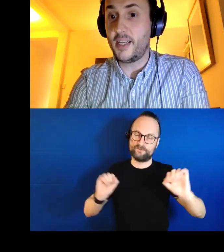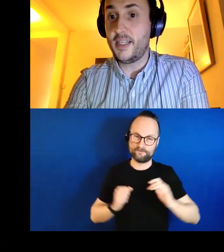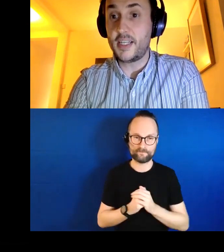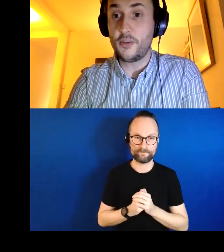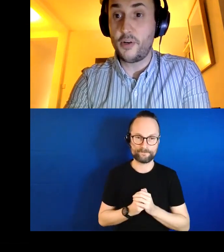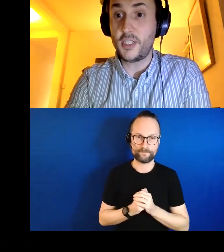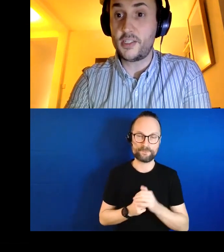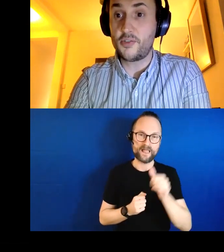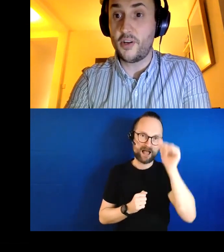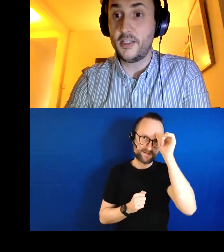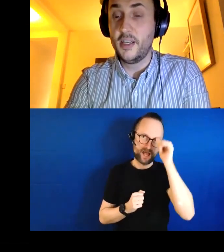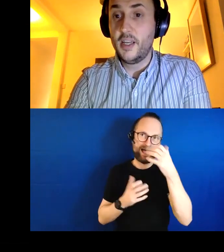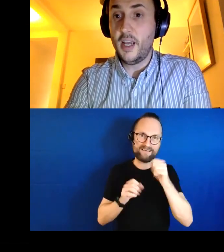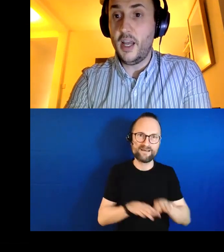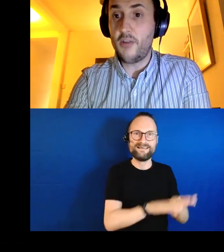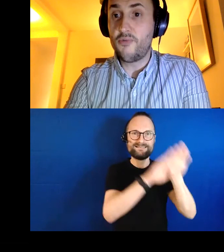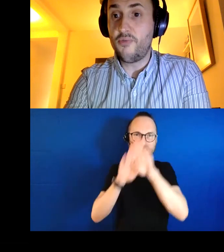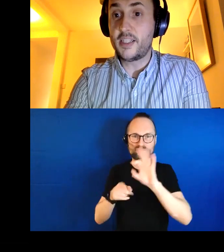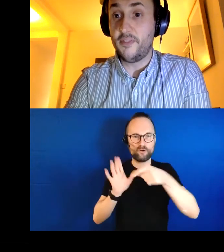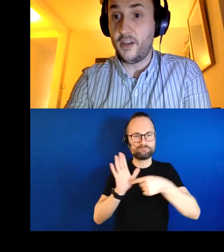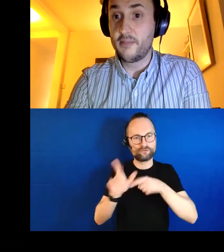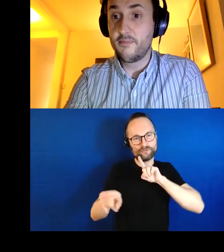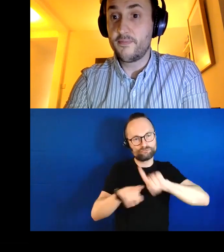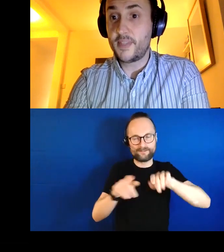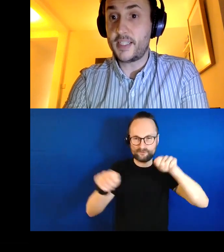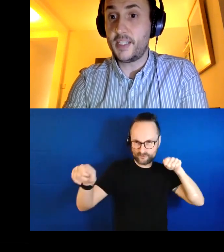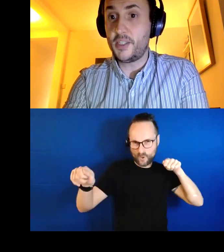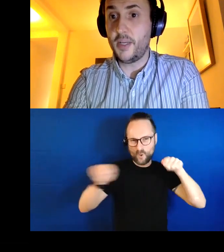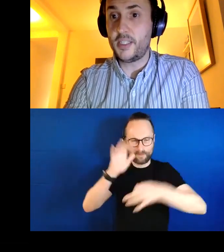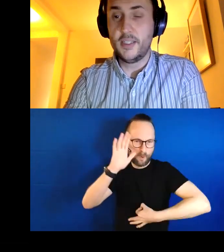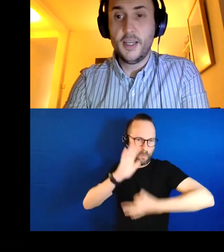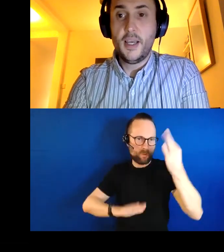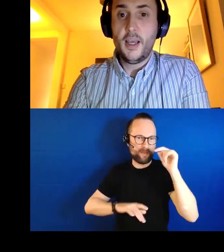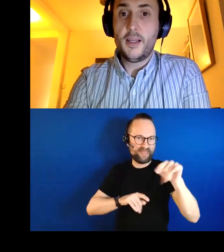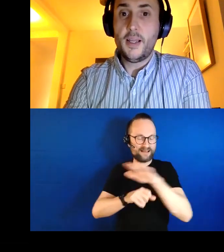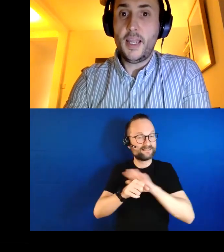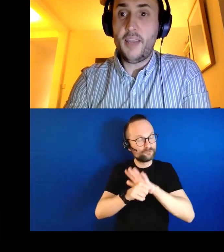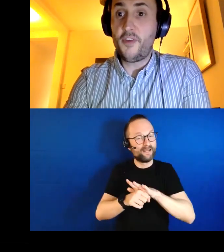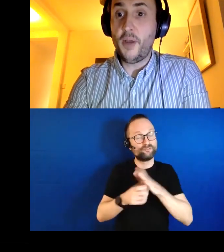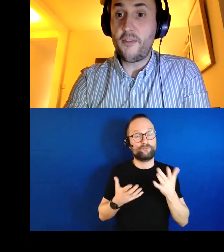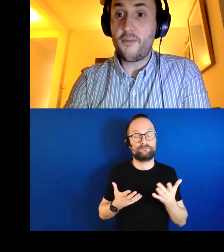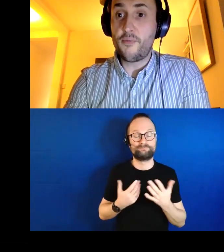I know there are other forces, that do offer that service, it is not available in the metropolitan police at the moment.